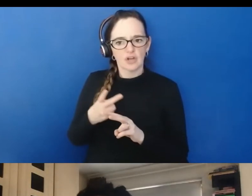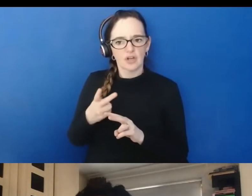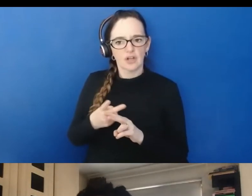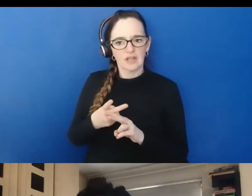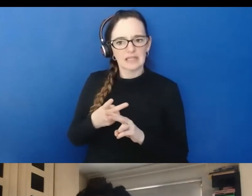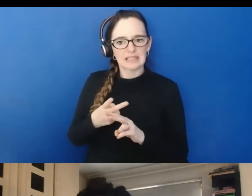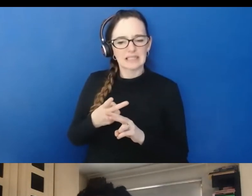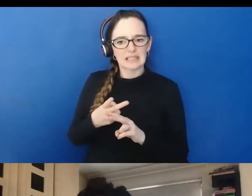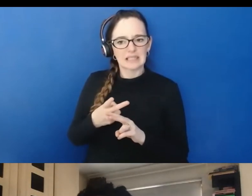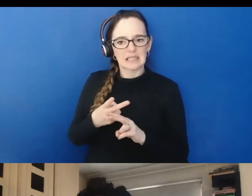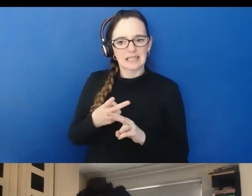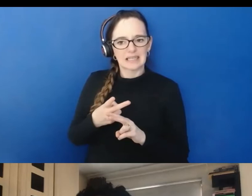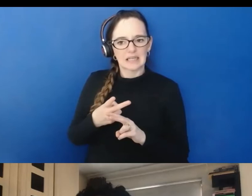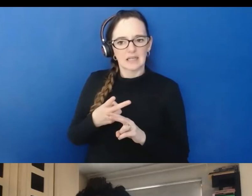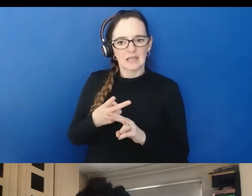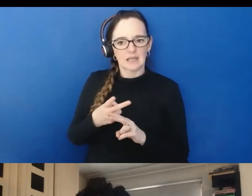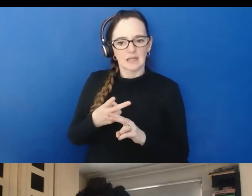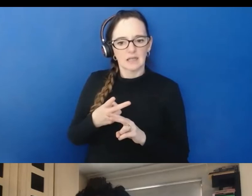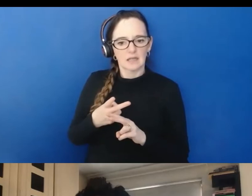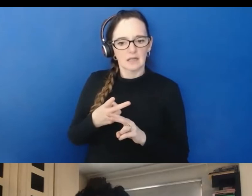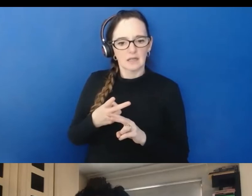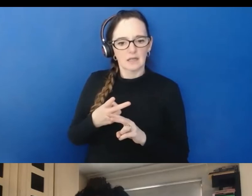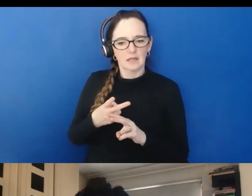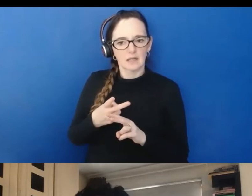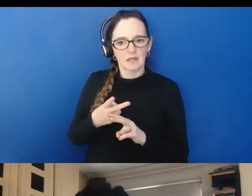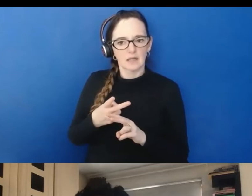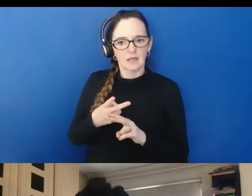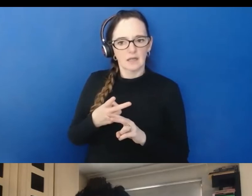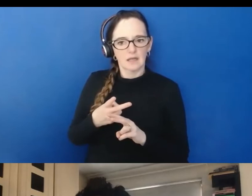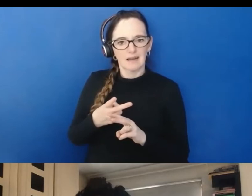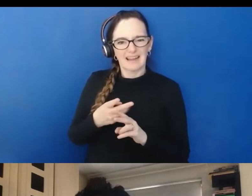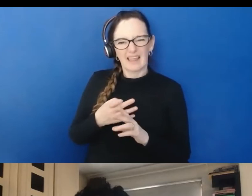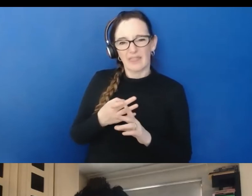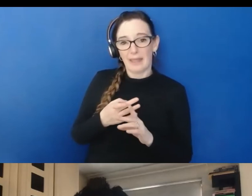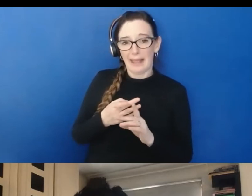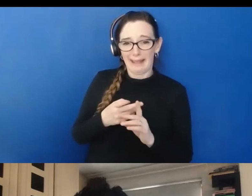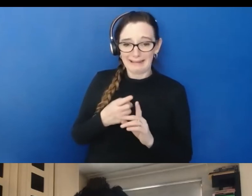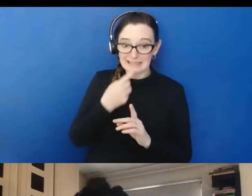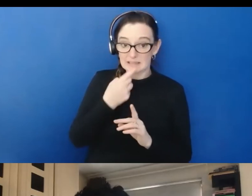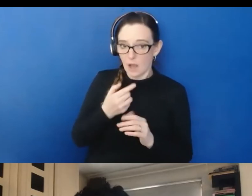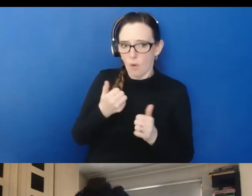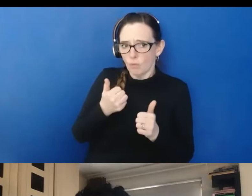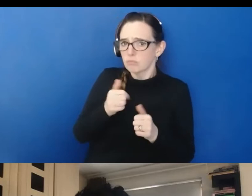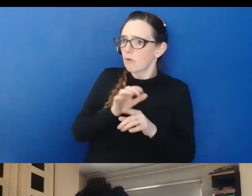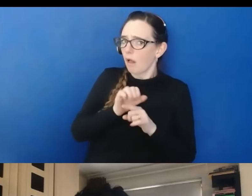But at the at the end of the day there is this hierarchy that has moulded certain positions